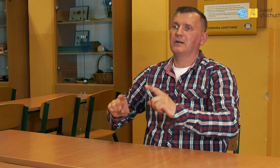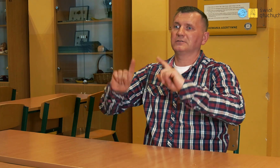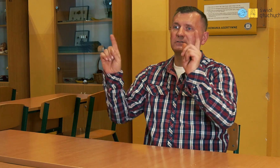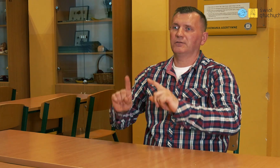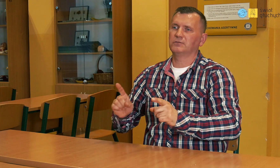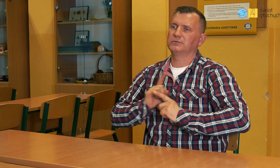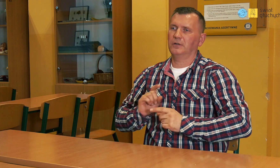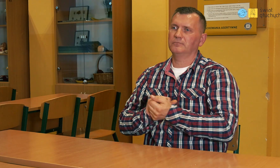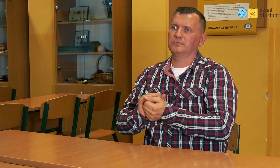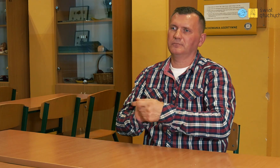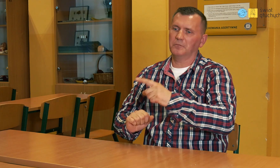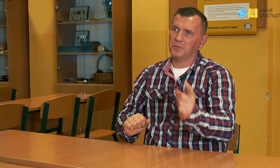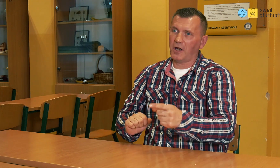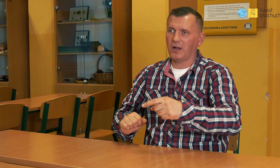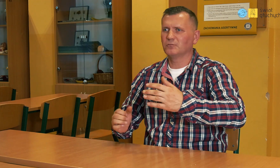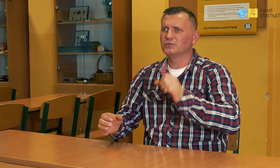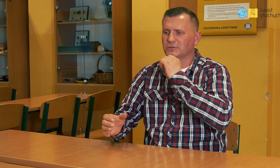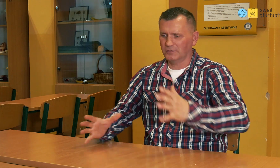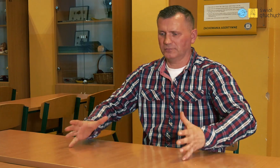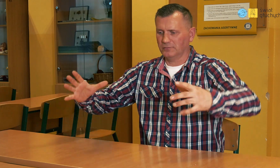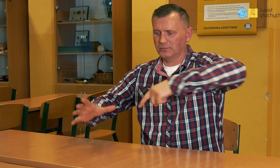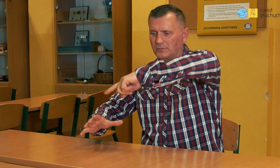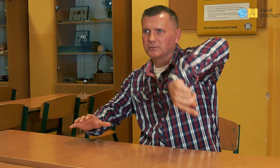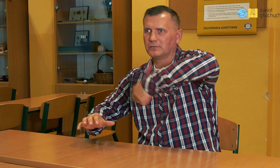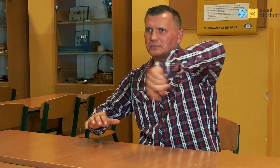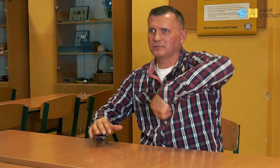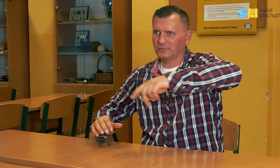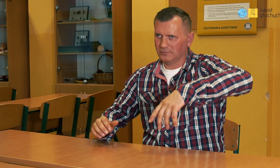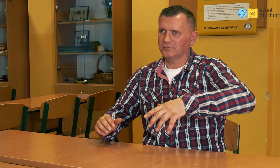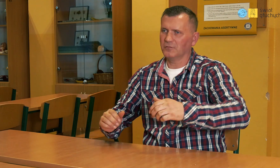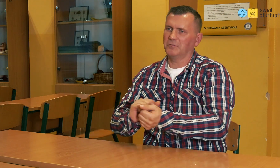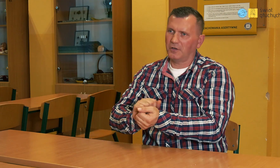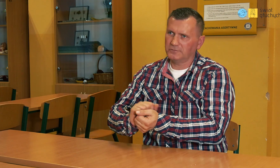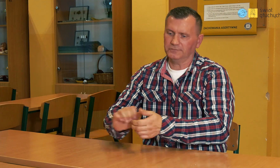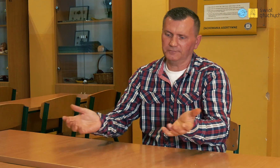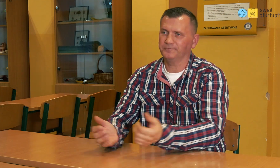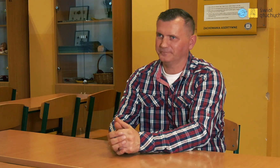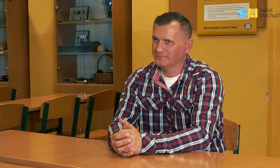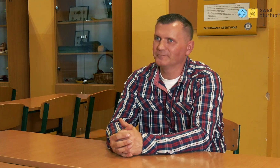In vocational school, we had to wash our clothes ourselves because the washing machine was old — we called it "Frania."